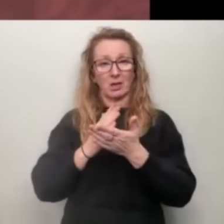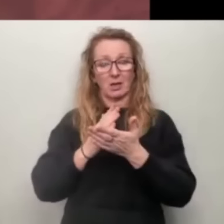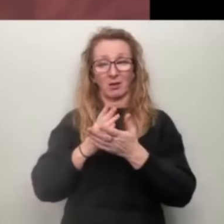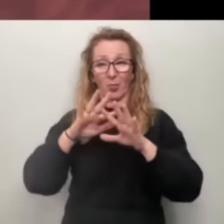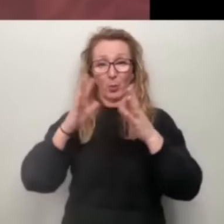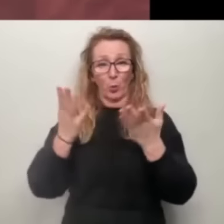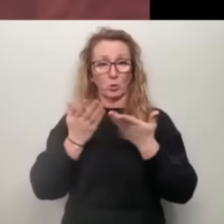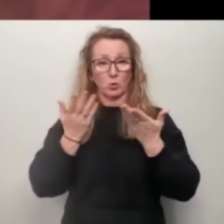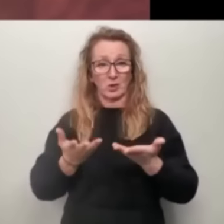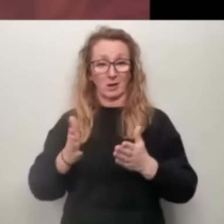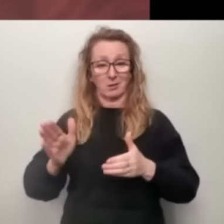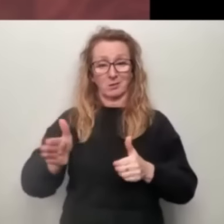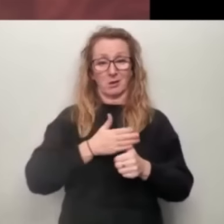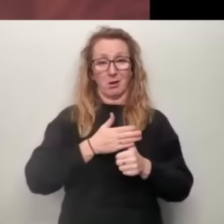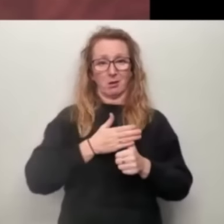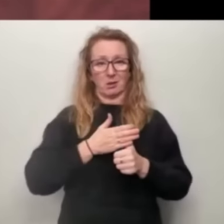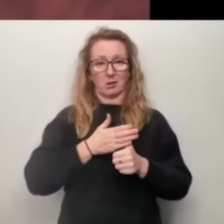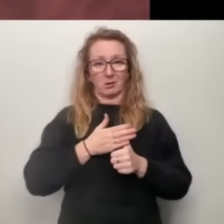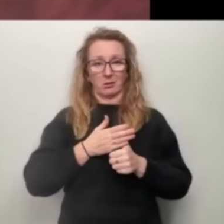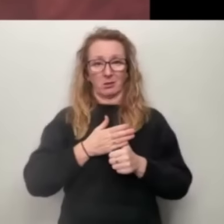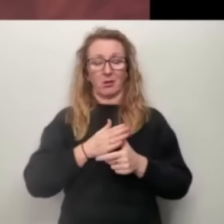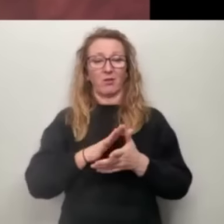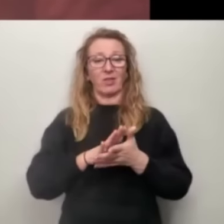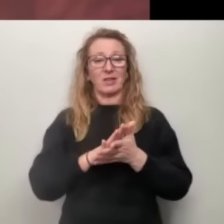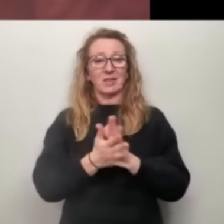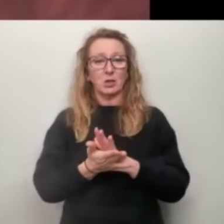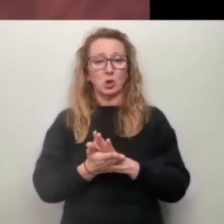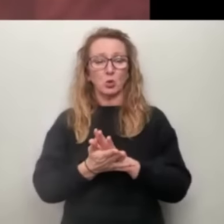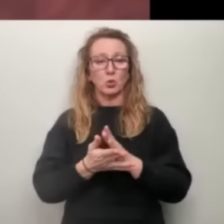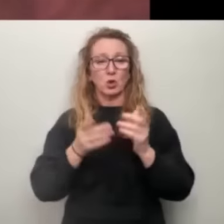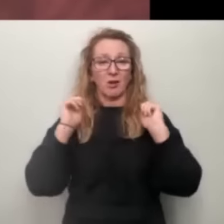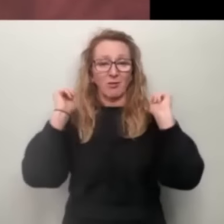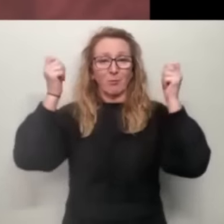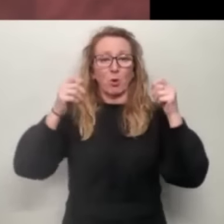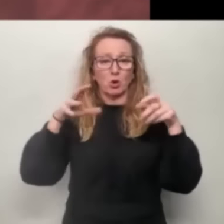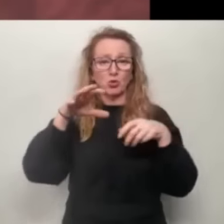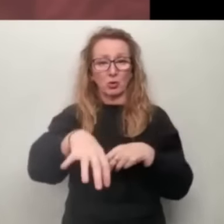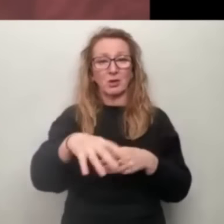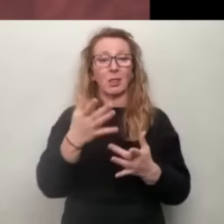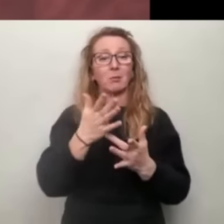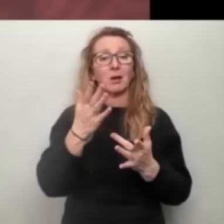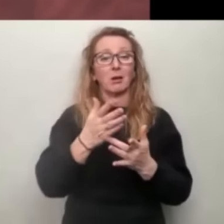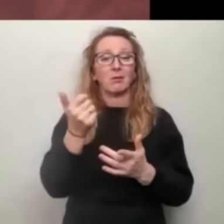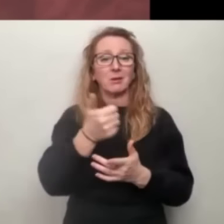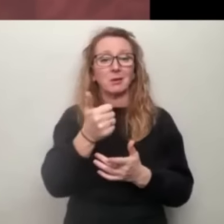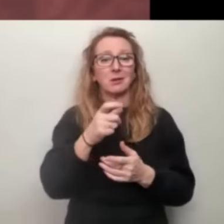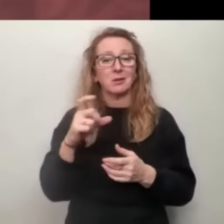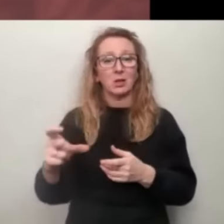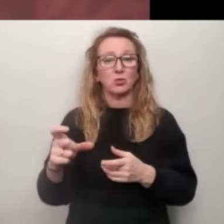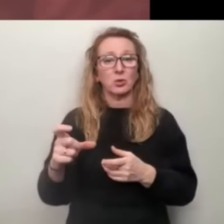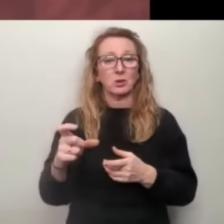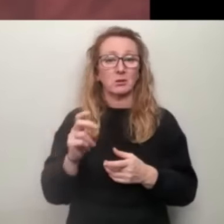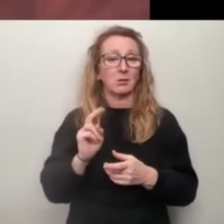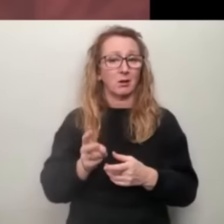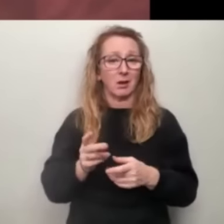began in earnest with the dissolution of the monasteries. In the middle of that 16th century gain a time when everything changed